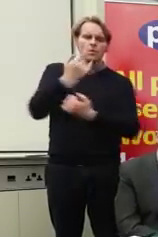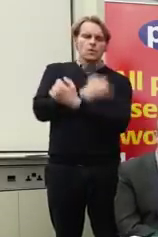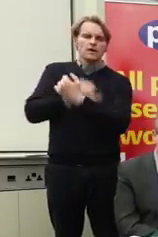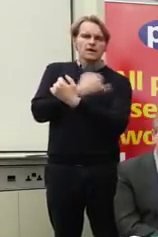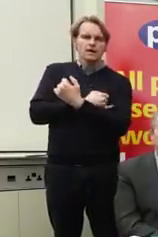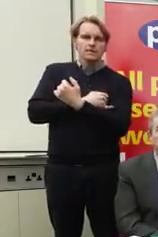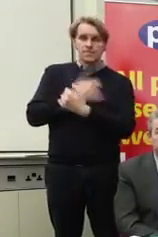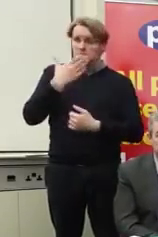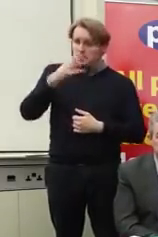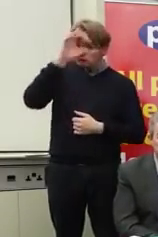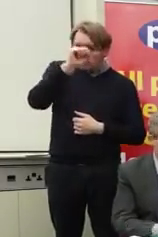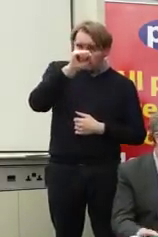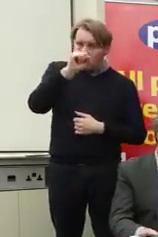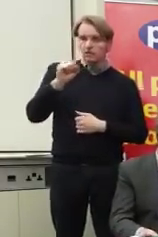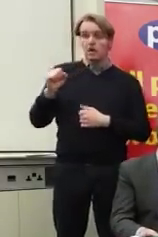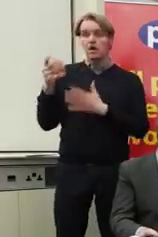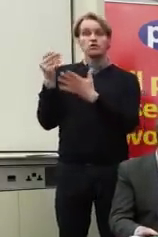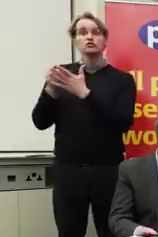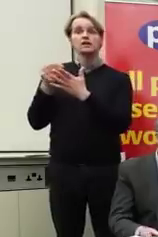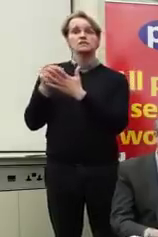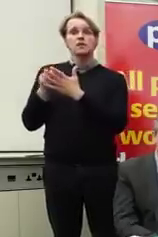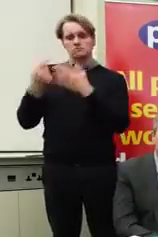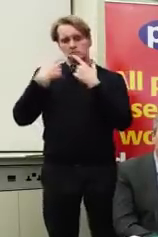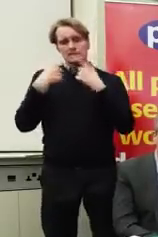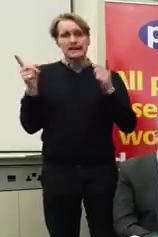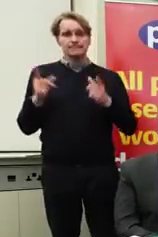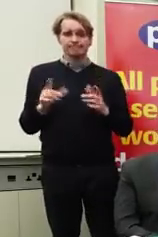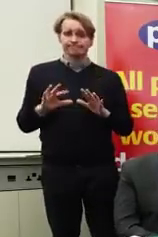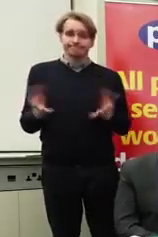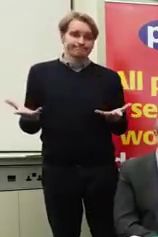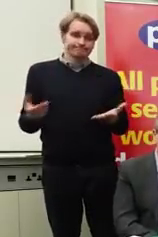really if Philip Hammond today says no more extra money, we know that if we don't get